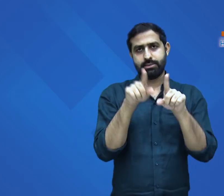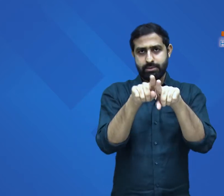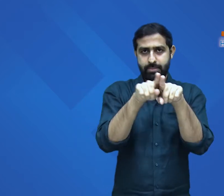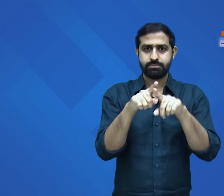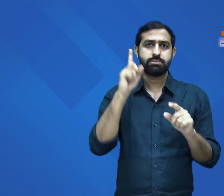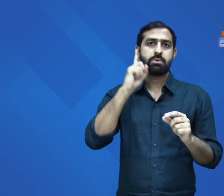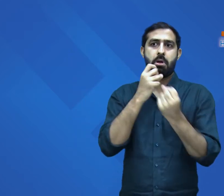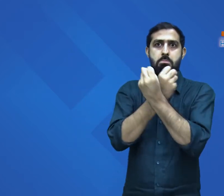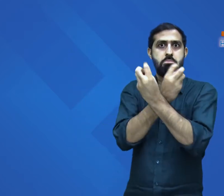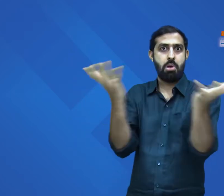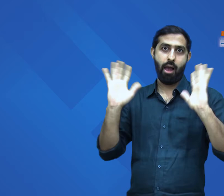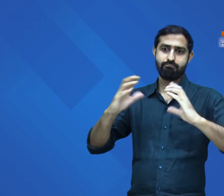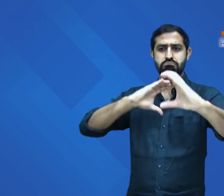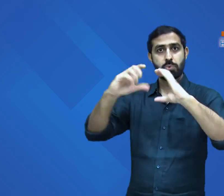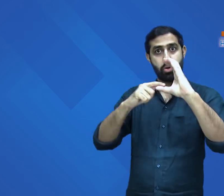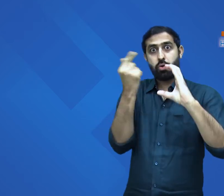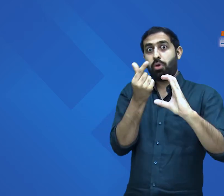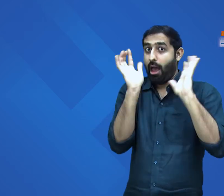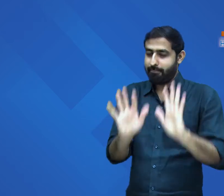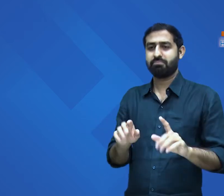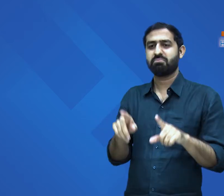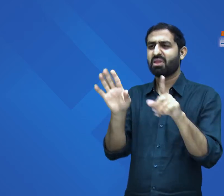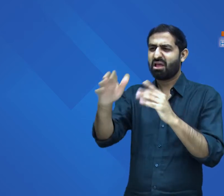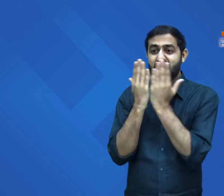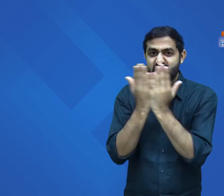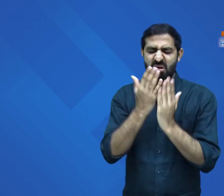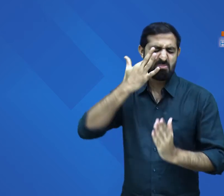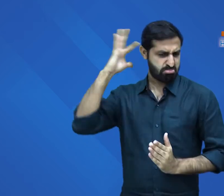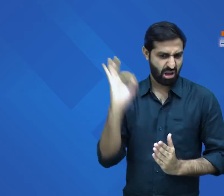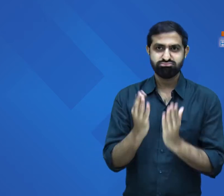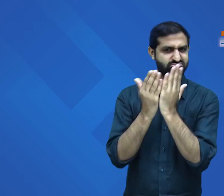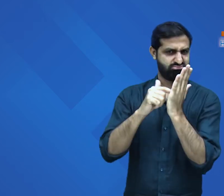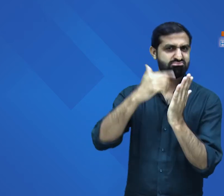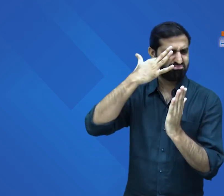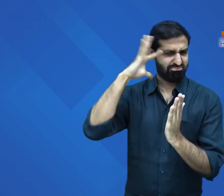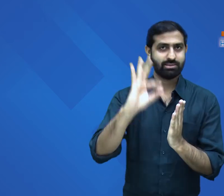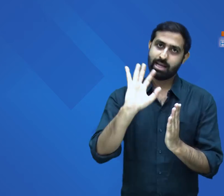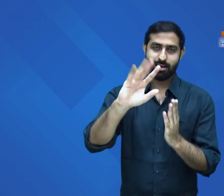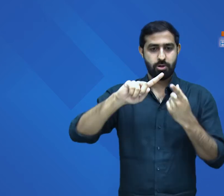Let me give you another example. as we know that education is very important.